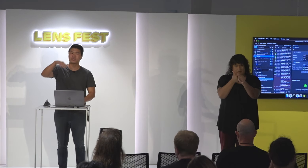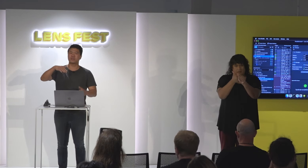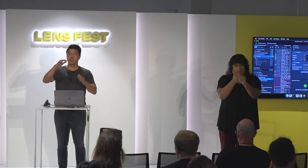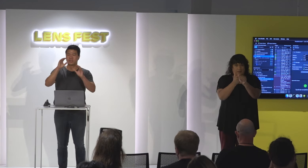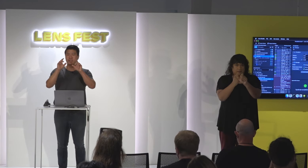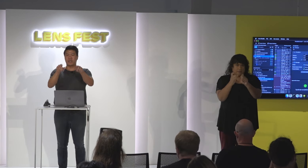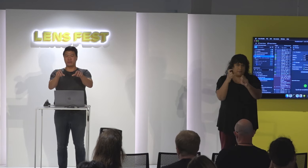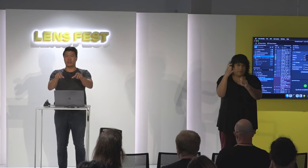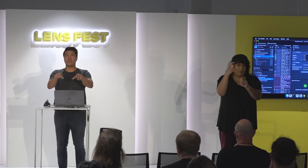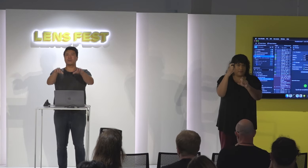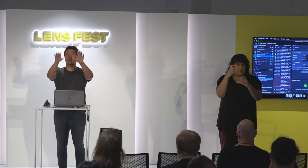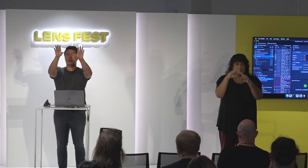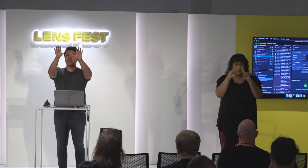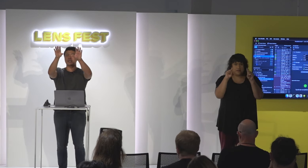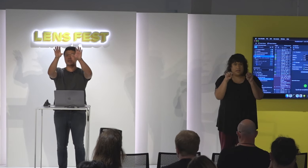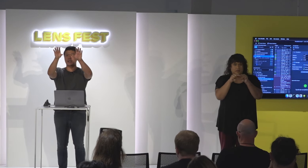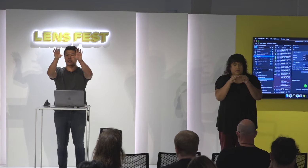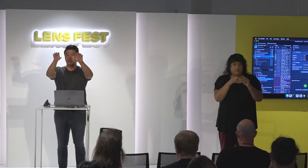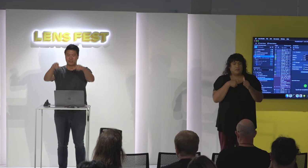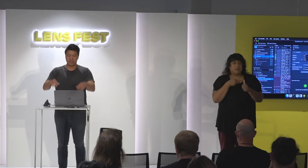So, it's always, I'm interacting with it. Oh, I see it right there.